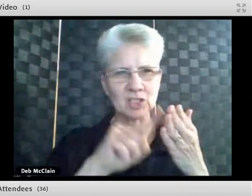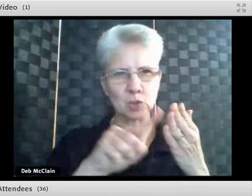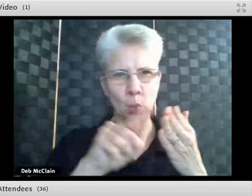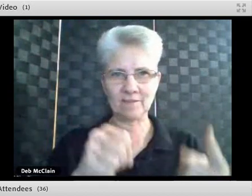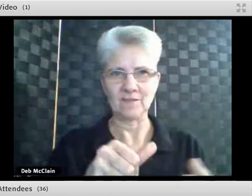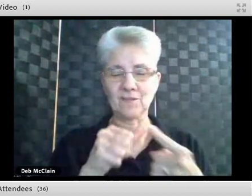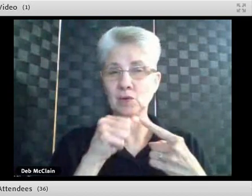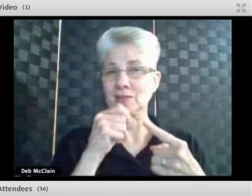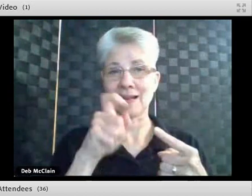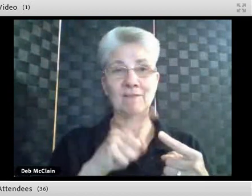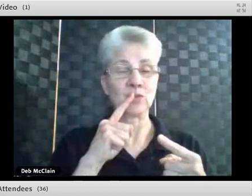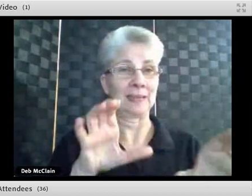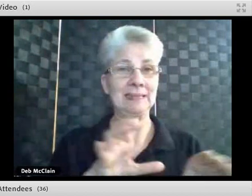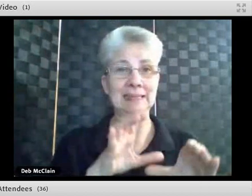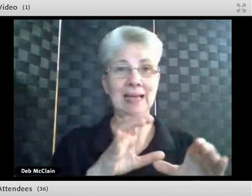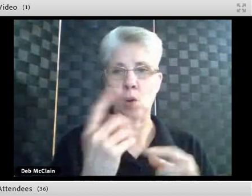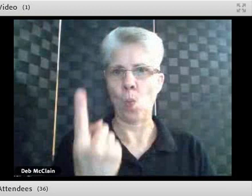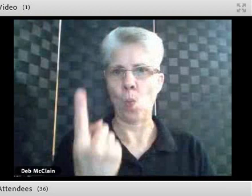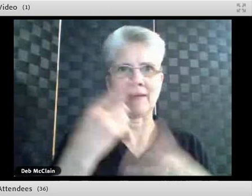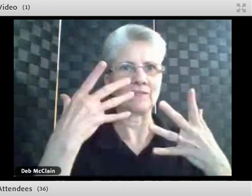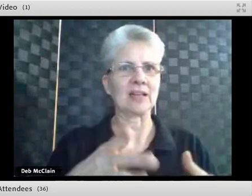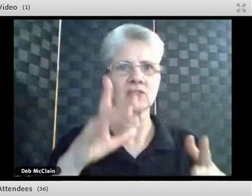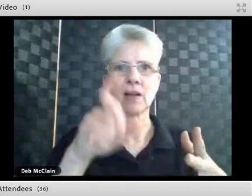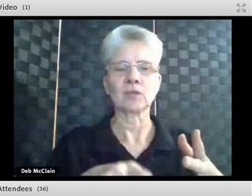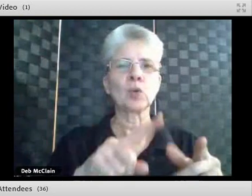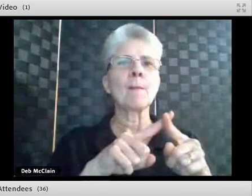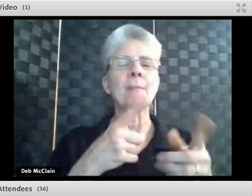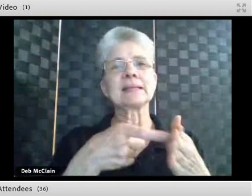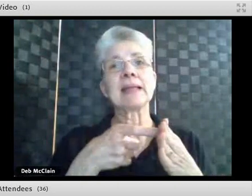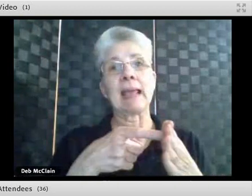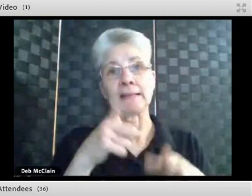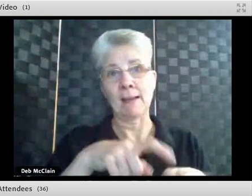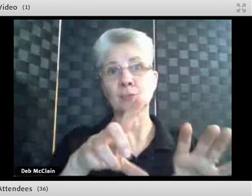It doesn't have to be done in a day. It will probably take some time,